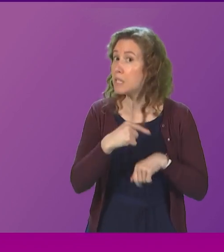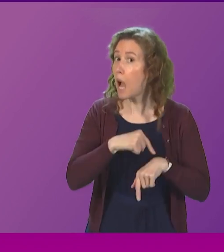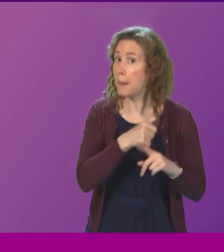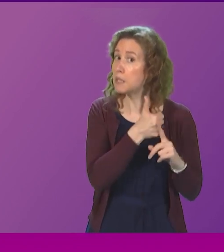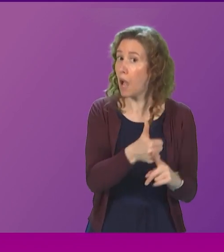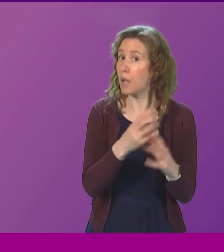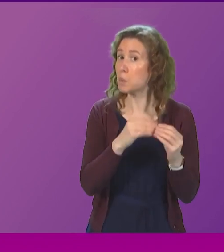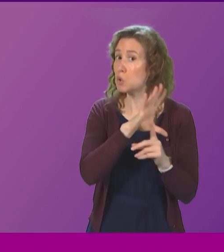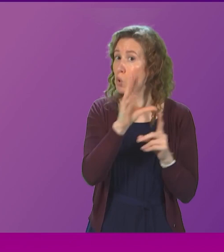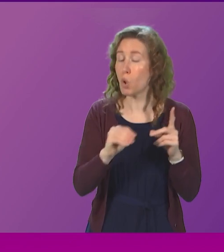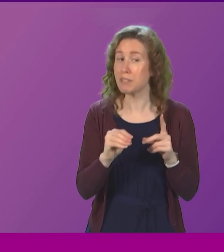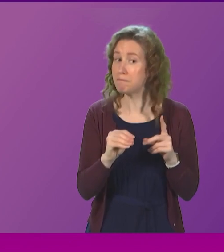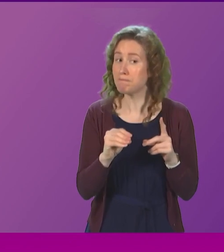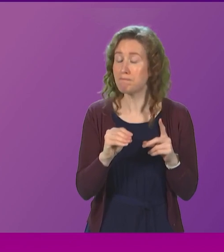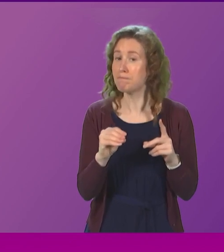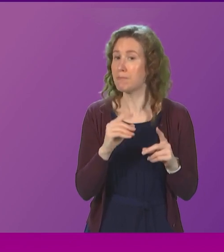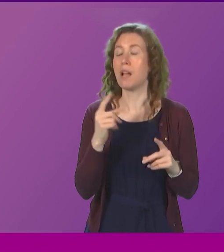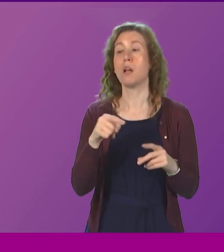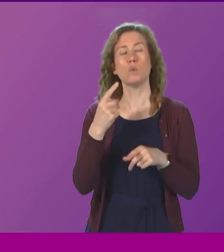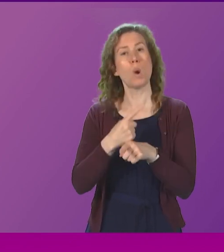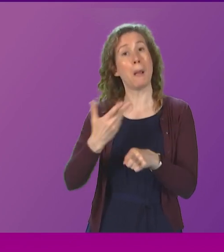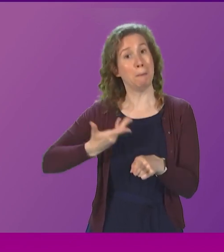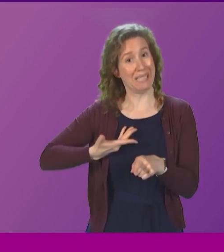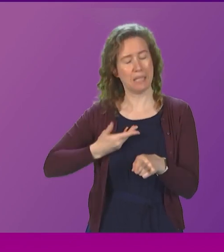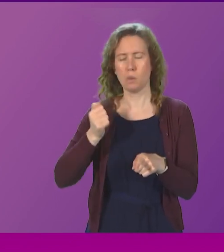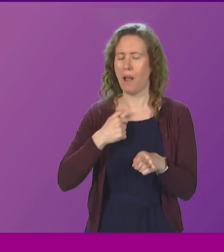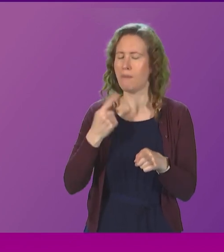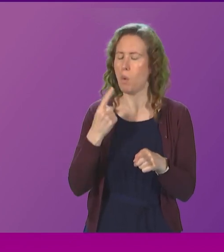If he wants to talk about business, we know that one of the biggest shocks to our economy